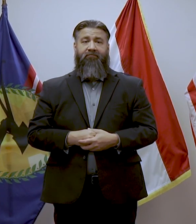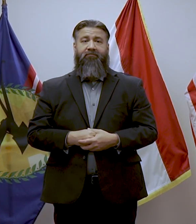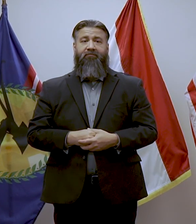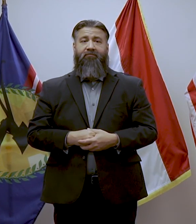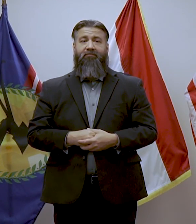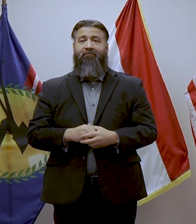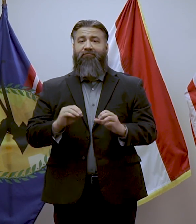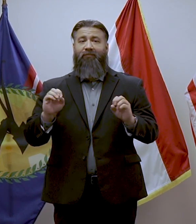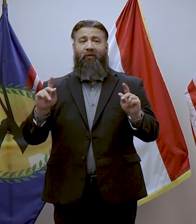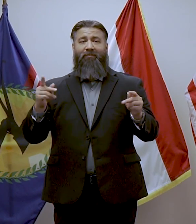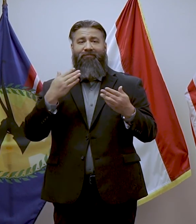Okay. Thank you.